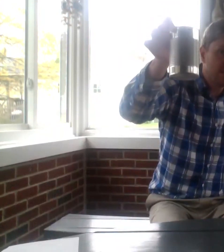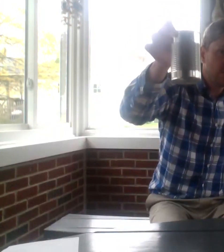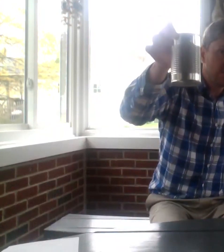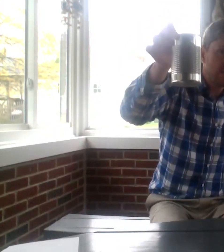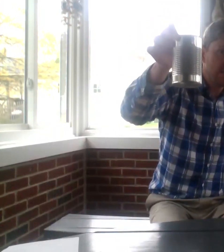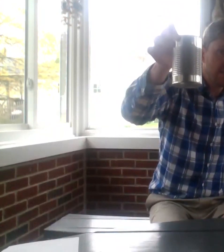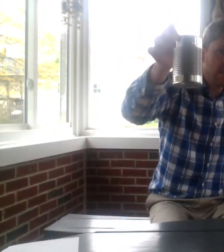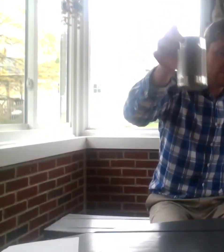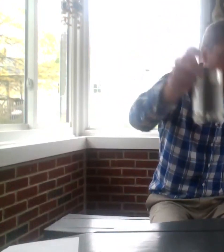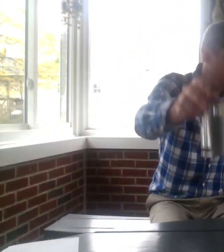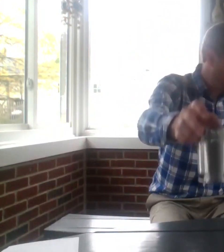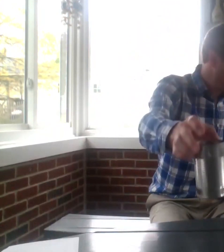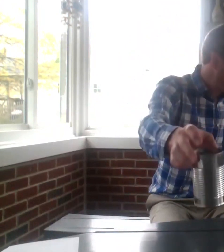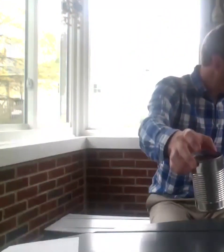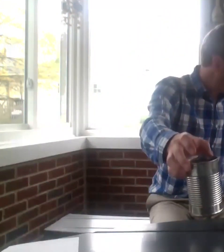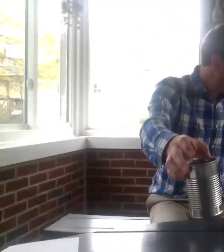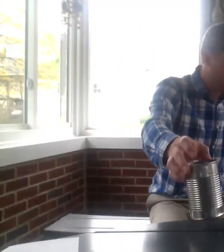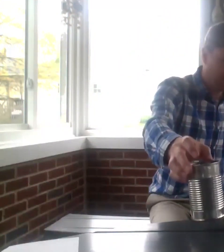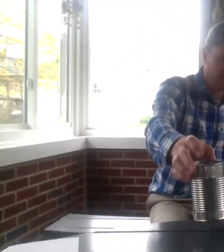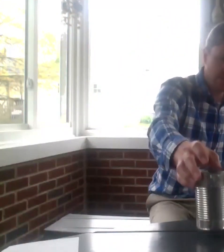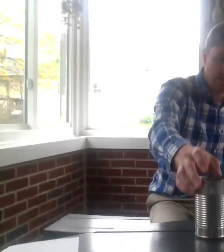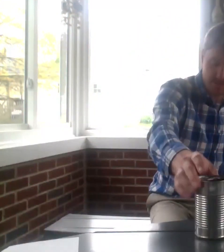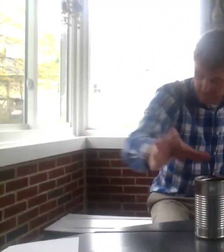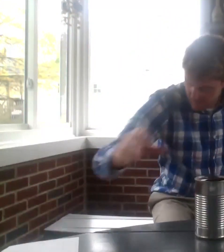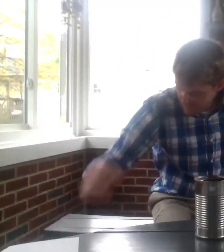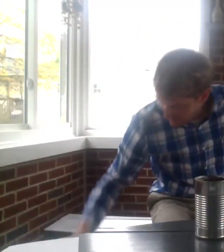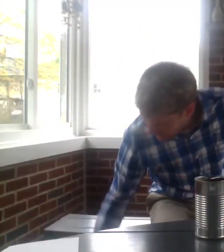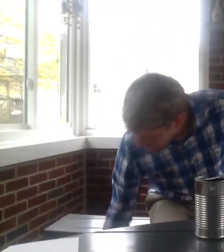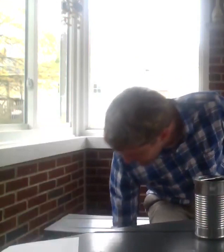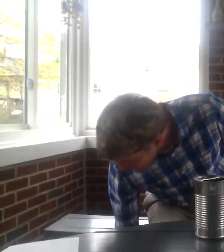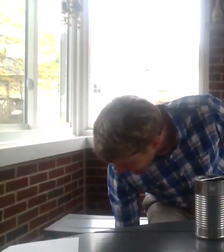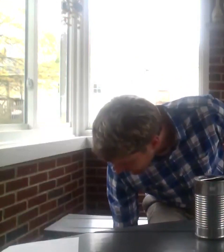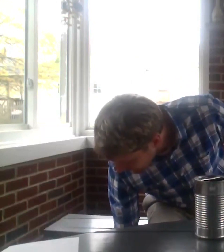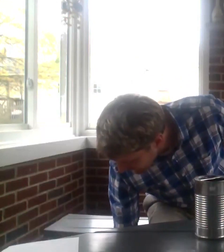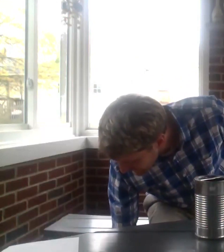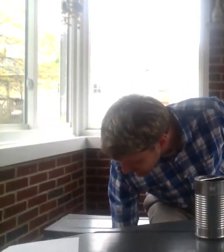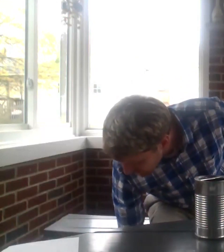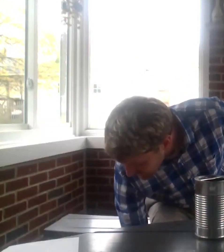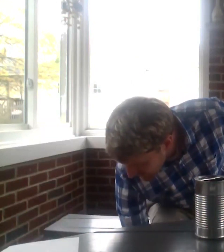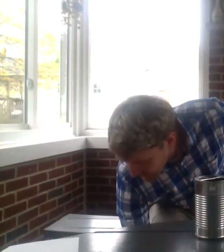For this one, if your tin can isn't all the way taken apart. Now, make sure, this can be really sharp,